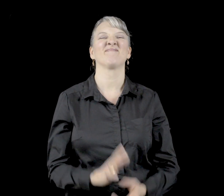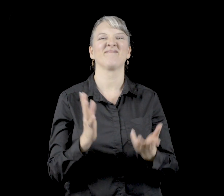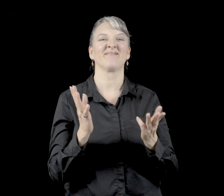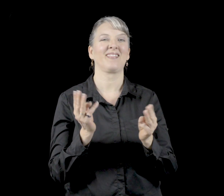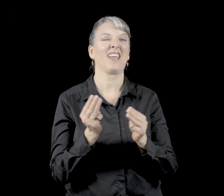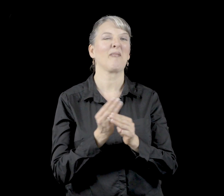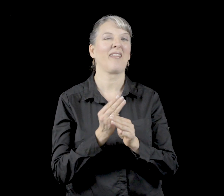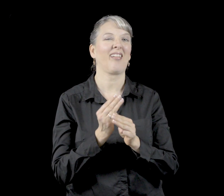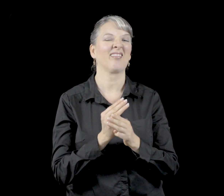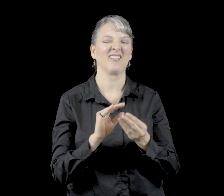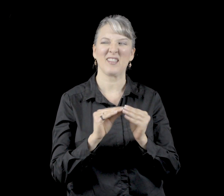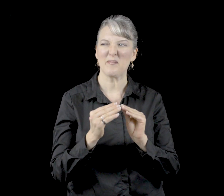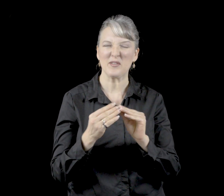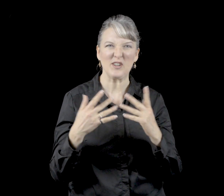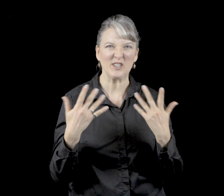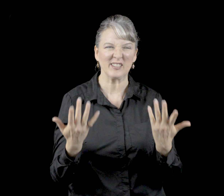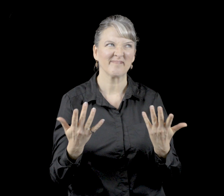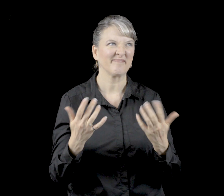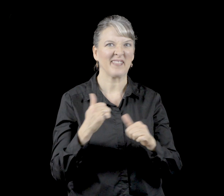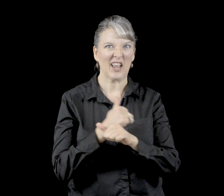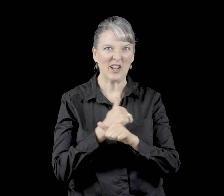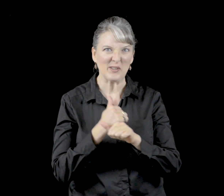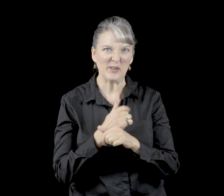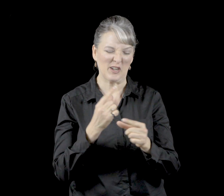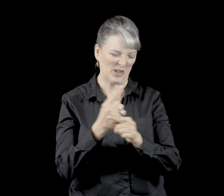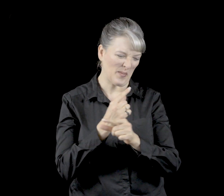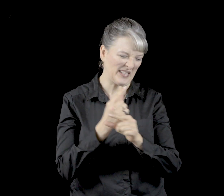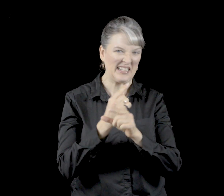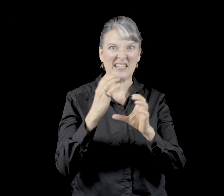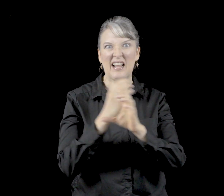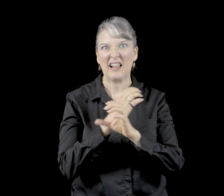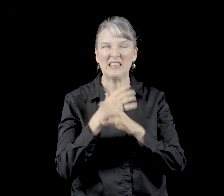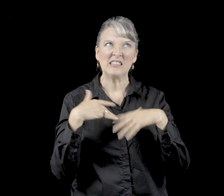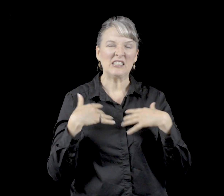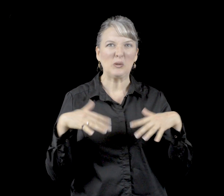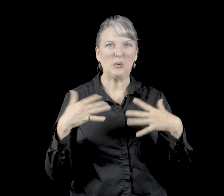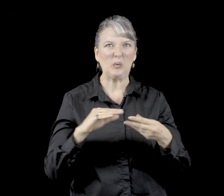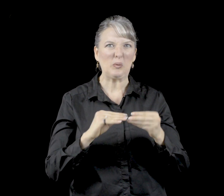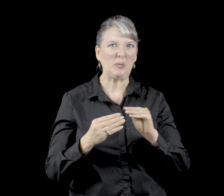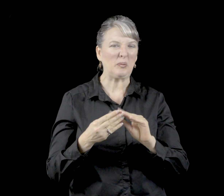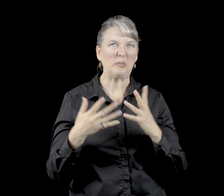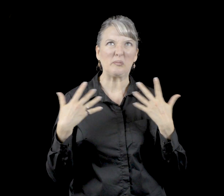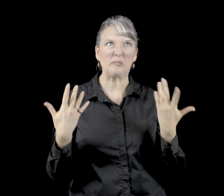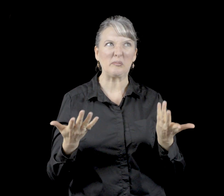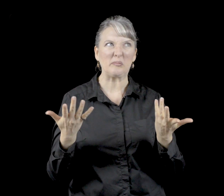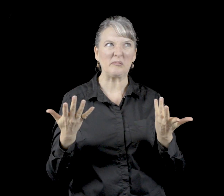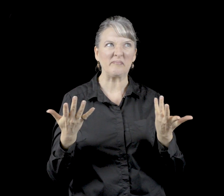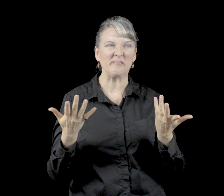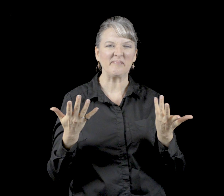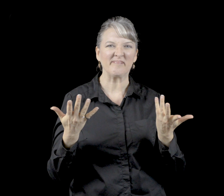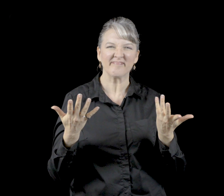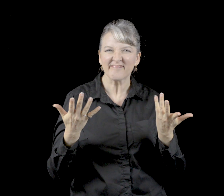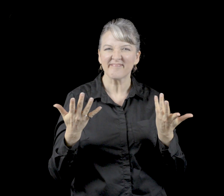Math...those numbers...algebra, geometry, calculus ugh conglomeration!